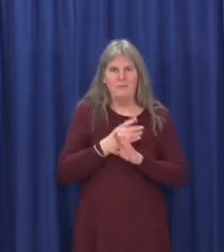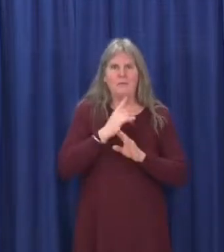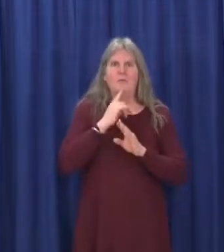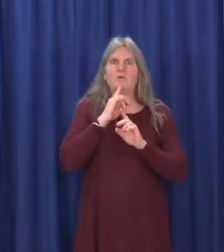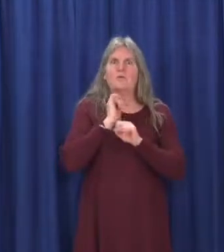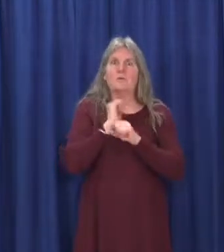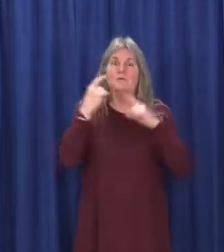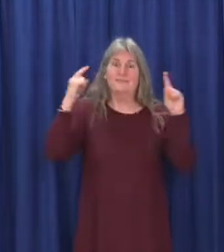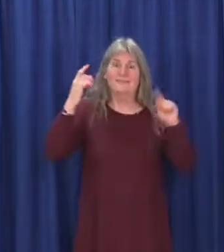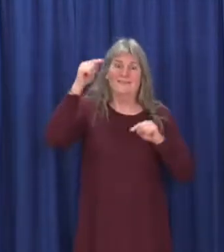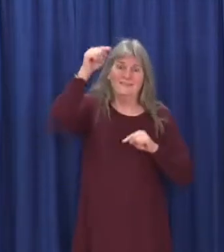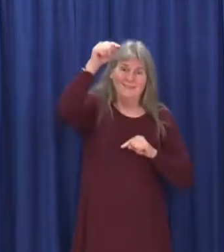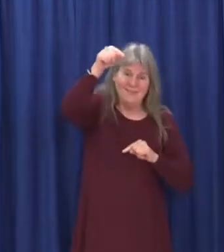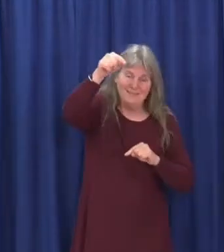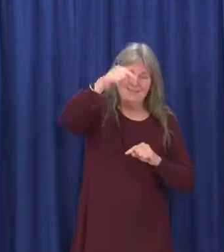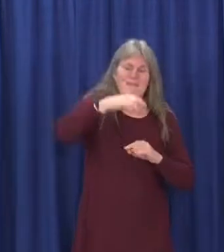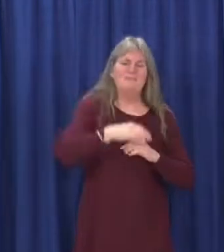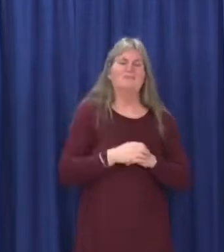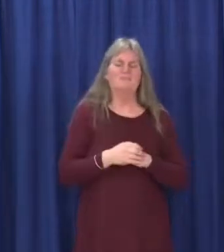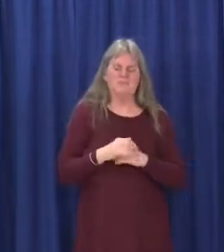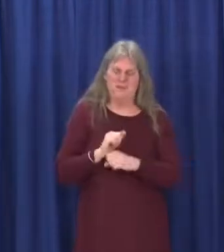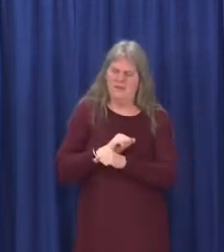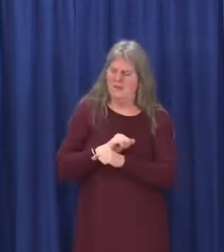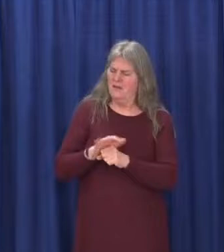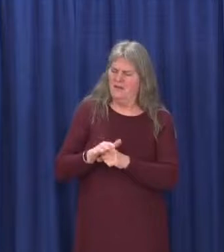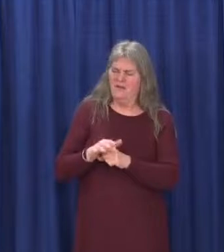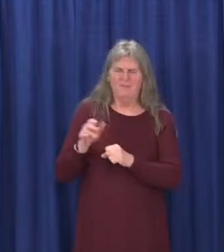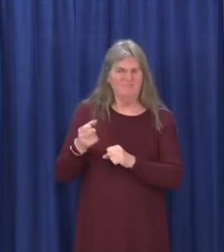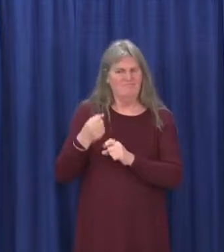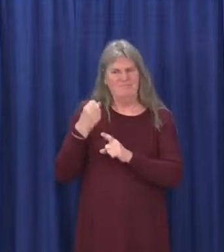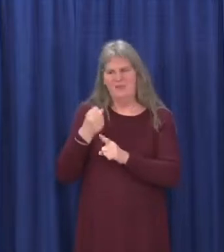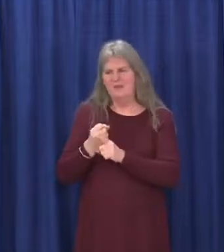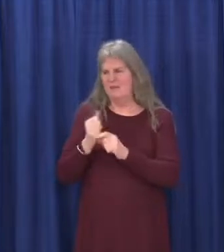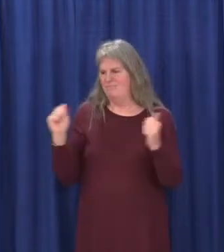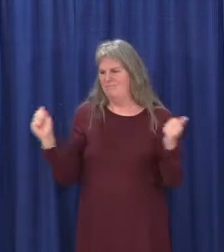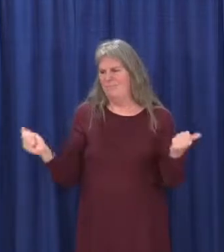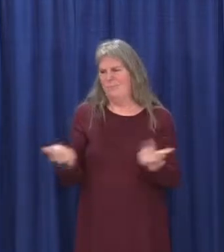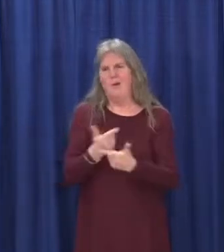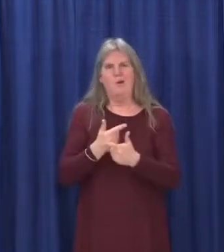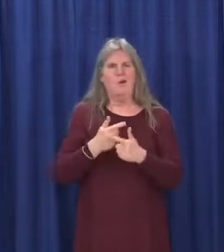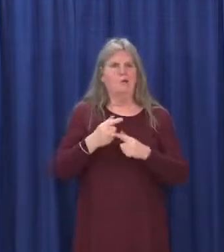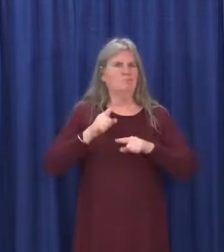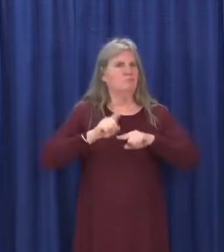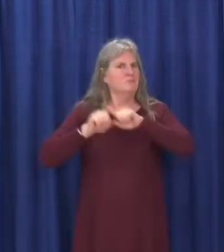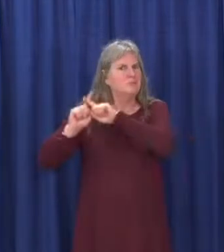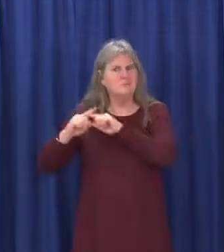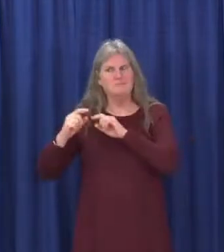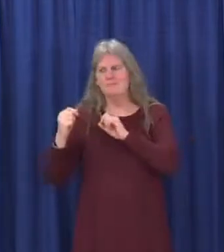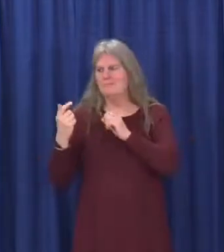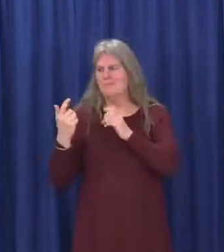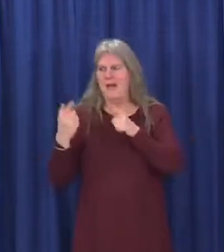COVID-19 continues to impact all of us in many ways. And at this time,